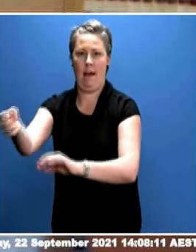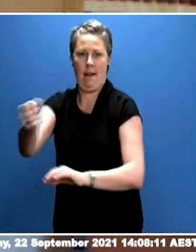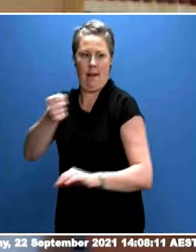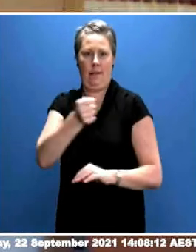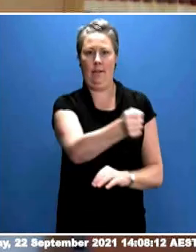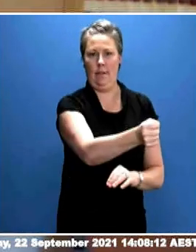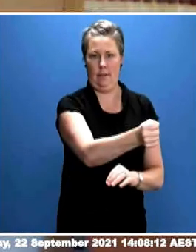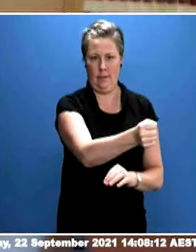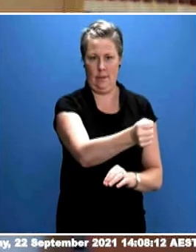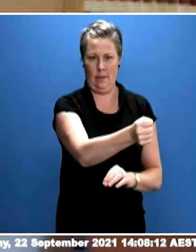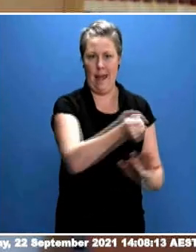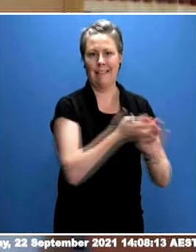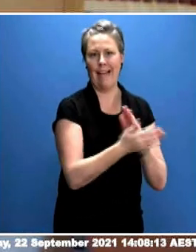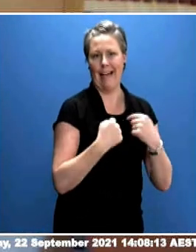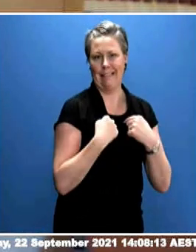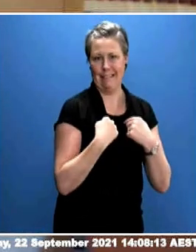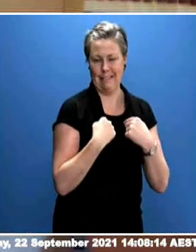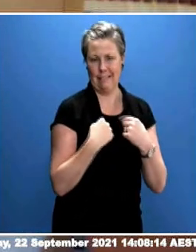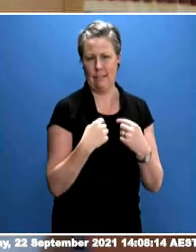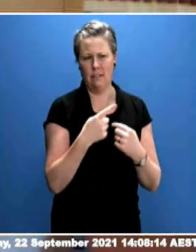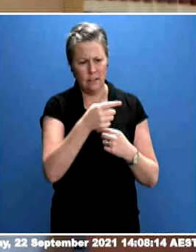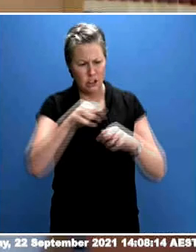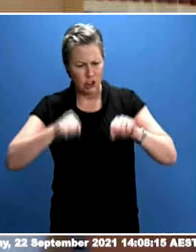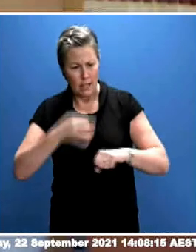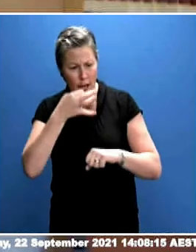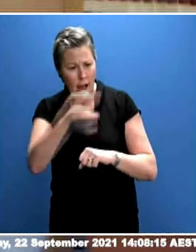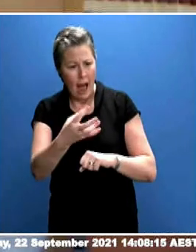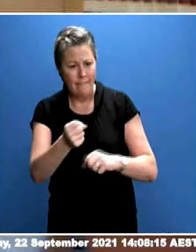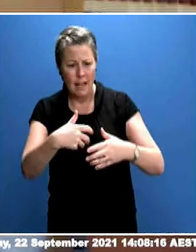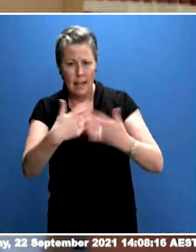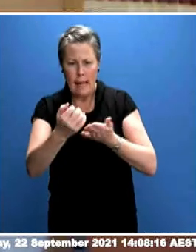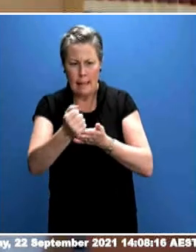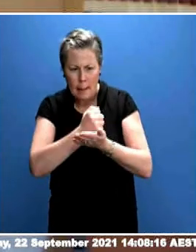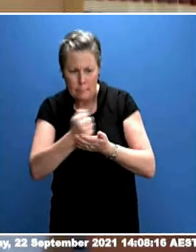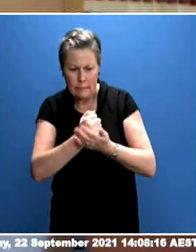Are there any statistics available on the proportion of children